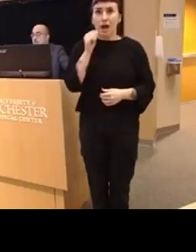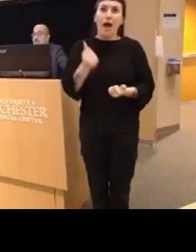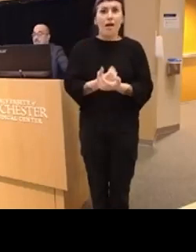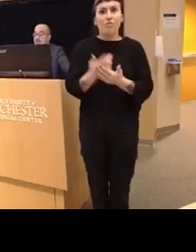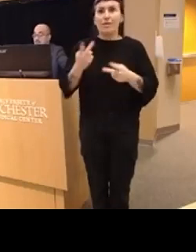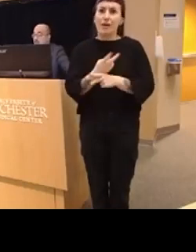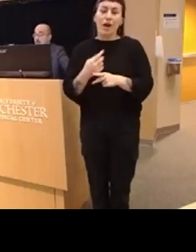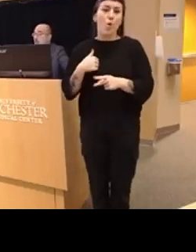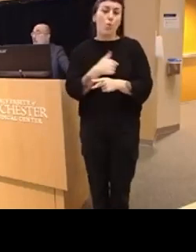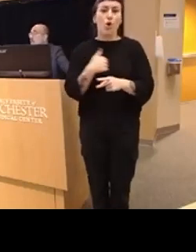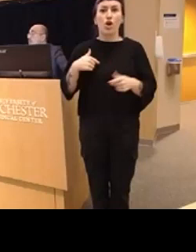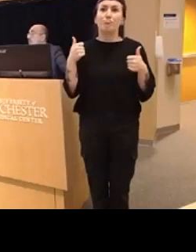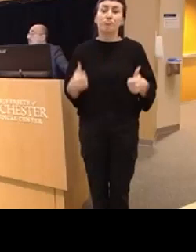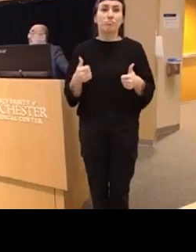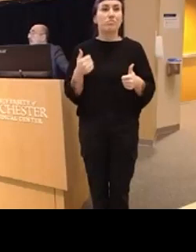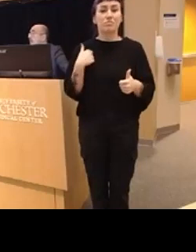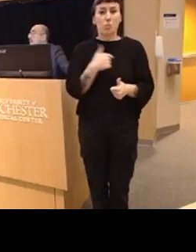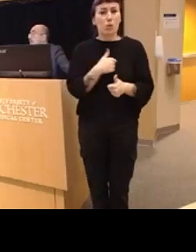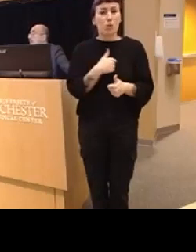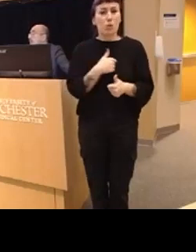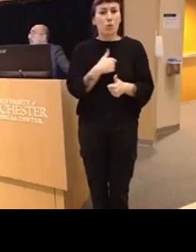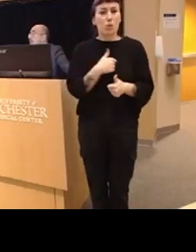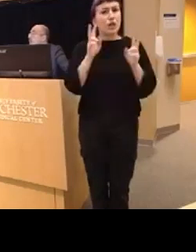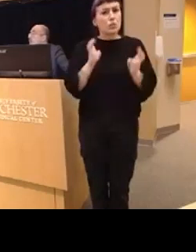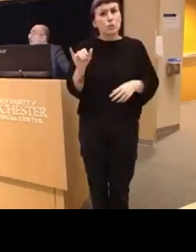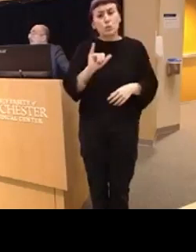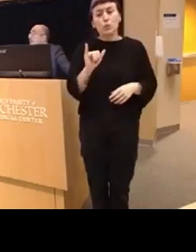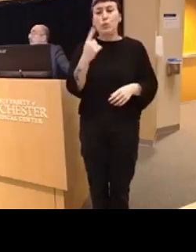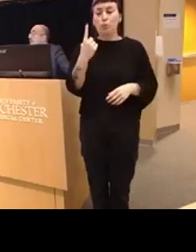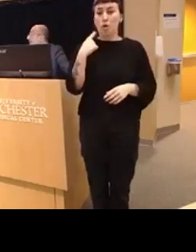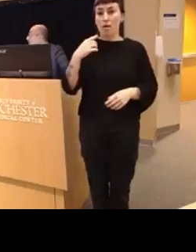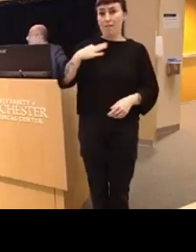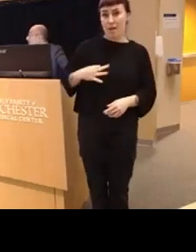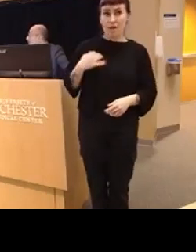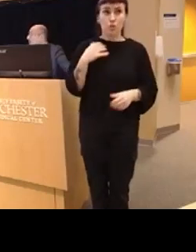the greatest so we we got our our own issues also um I think one advantage we've been able to do is